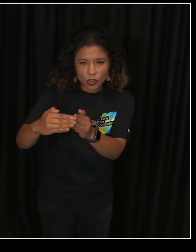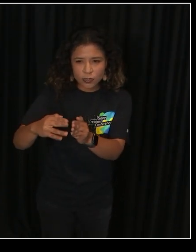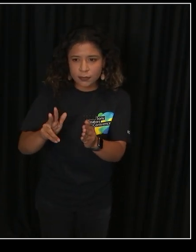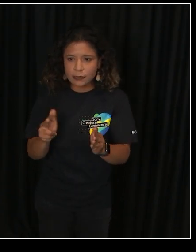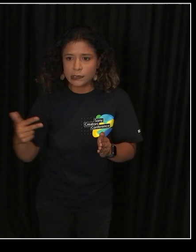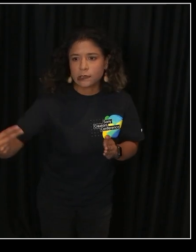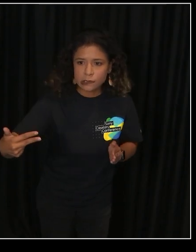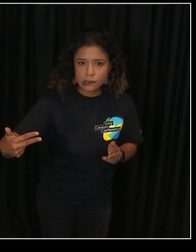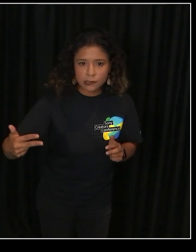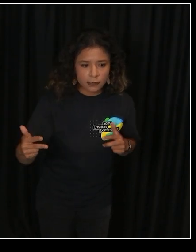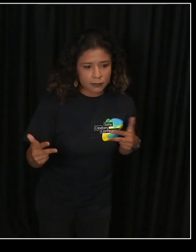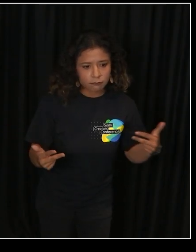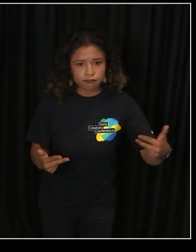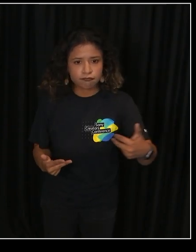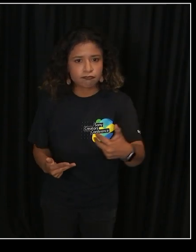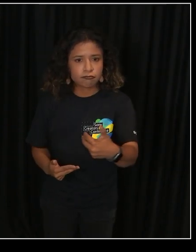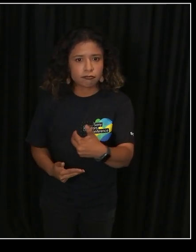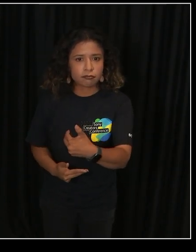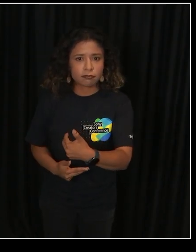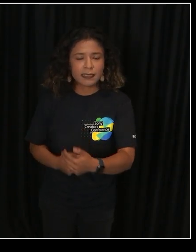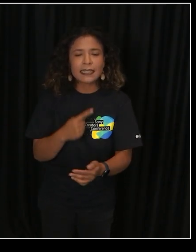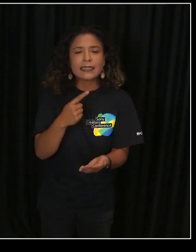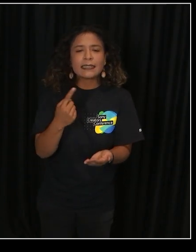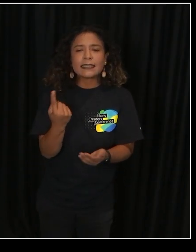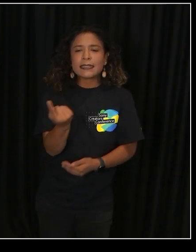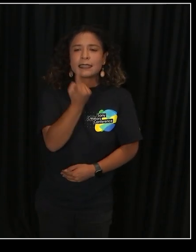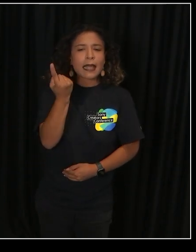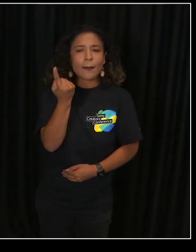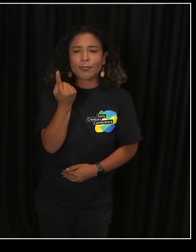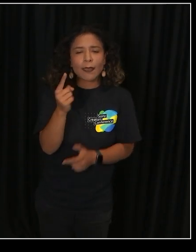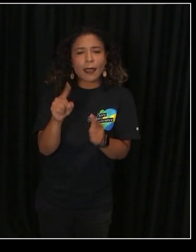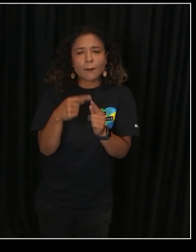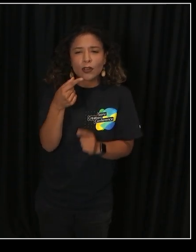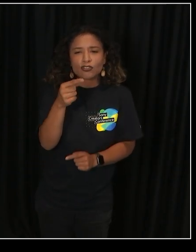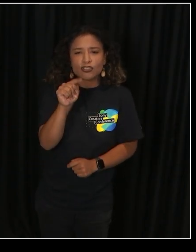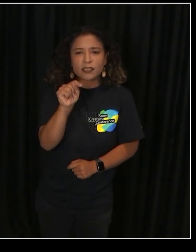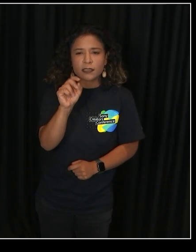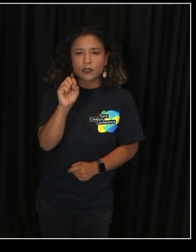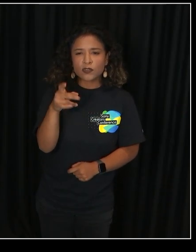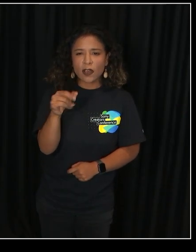And there's something about what GT Sophy is doing that allows it to come out of those corners faster